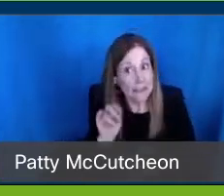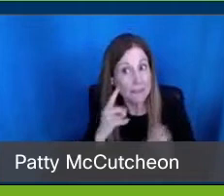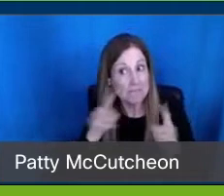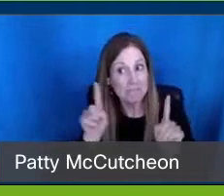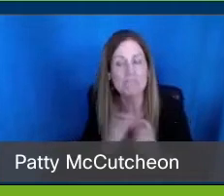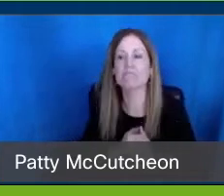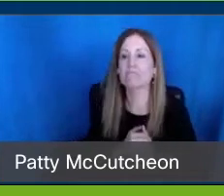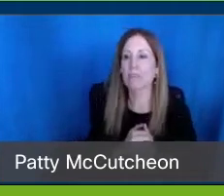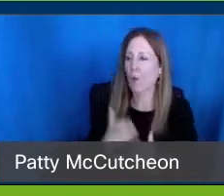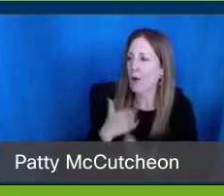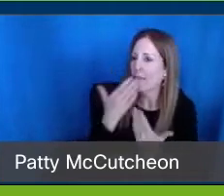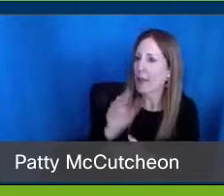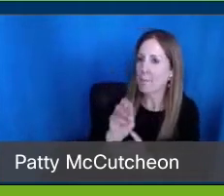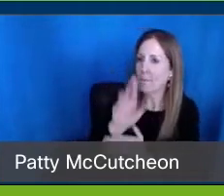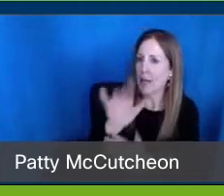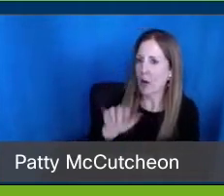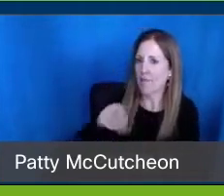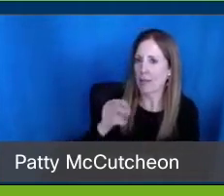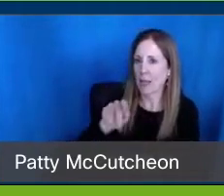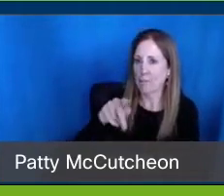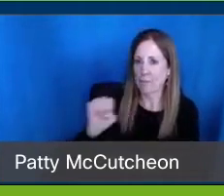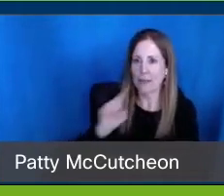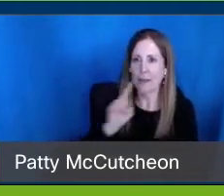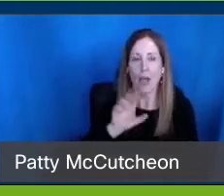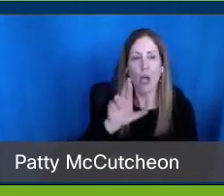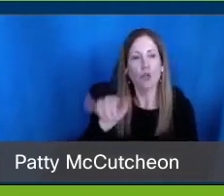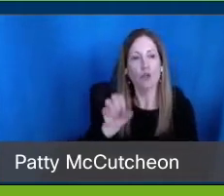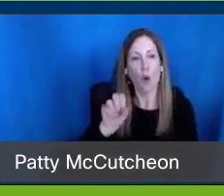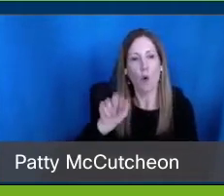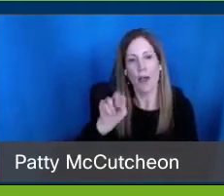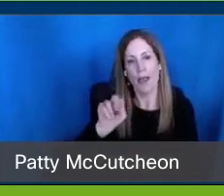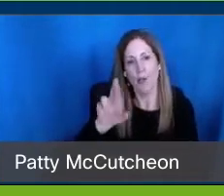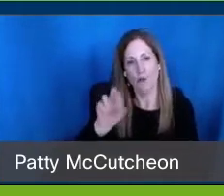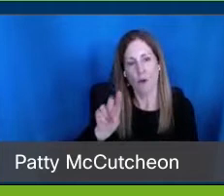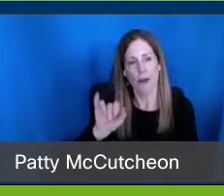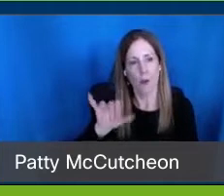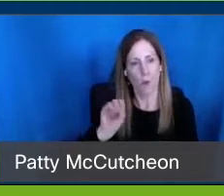Mary Phillippe and Jo Ann Rautio, who's one of our accessibility coordinators, and...